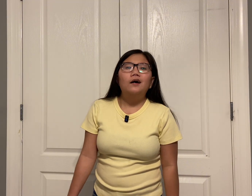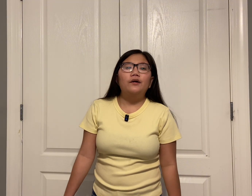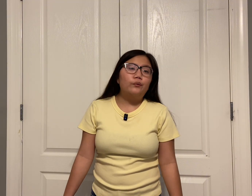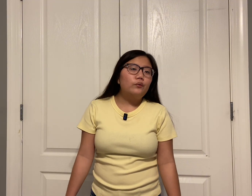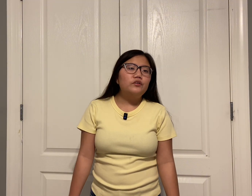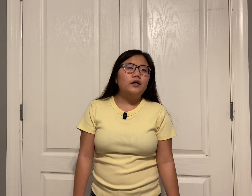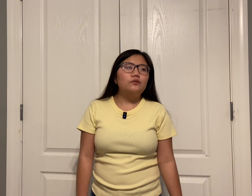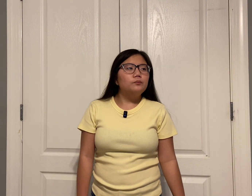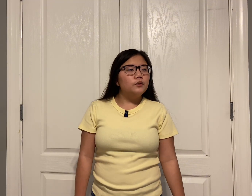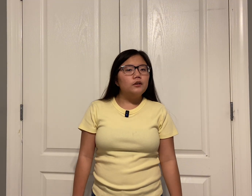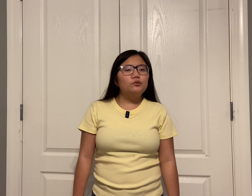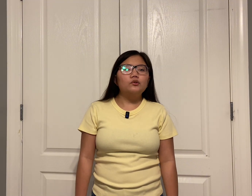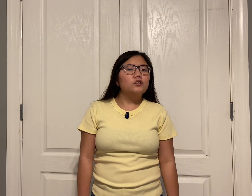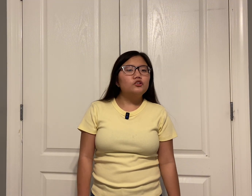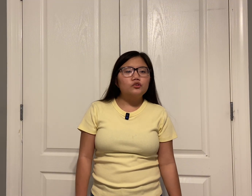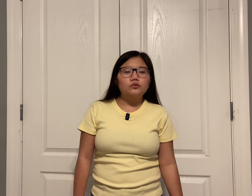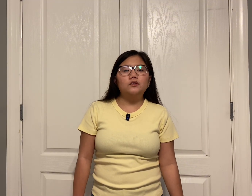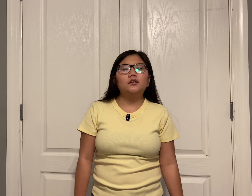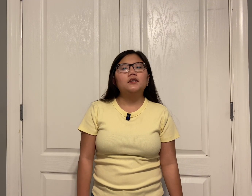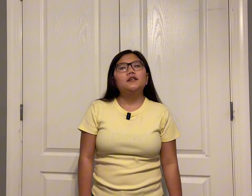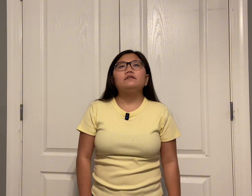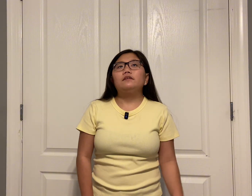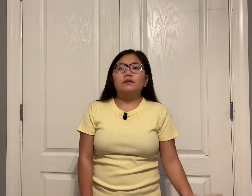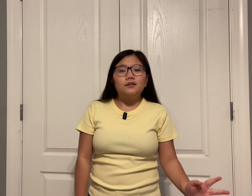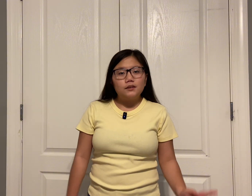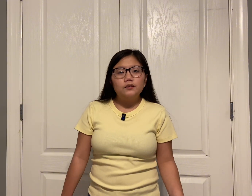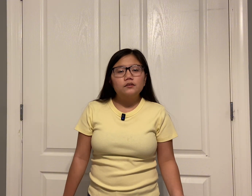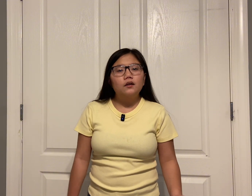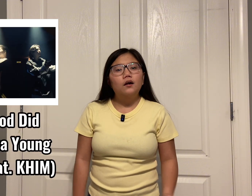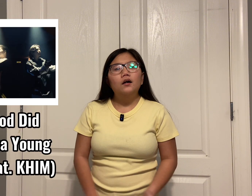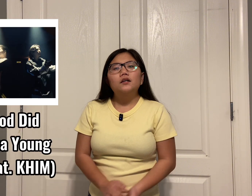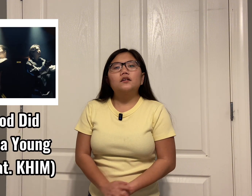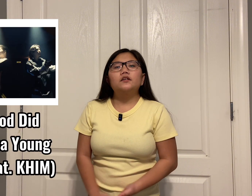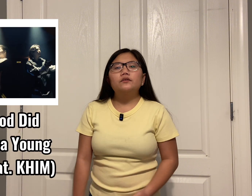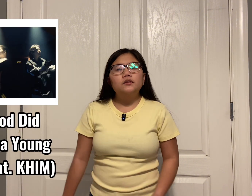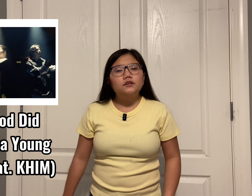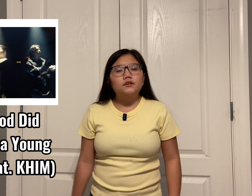I don't know the title but i'm sure it on the screen if I found it later. The lyrics say